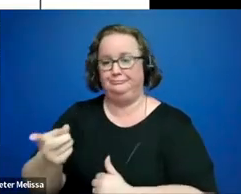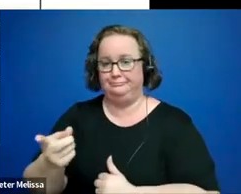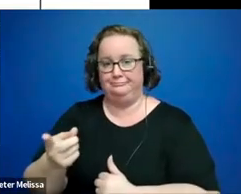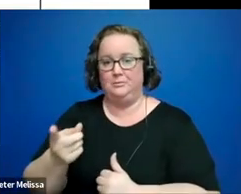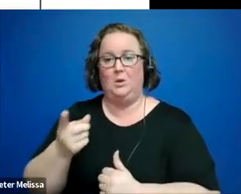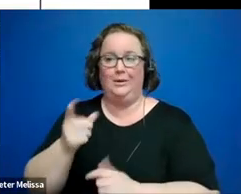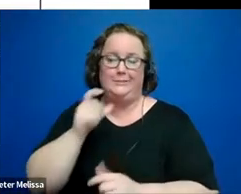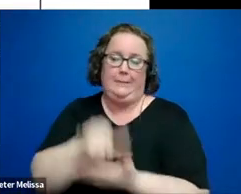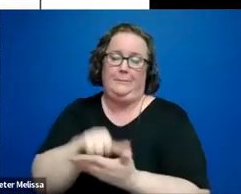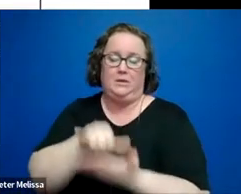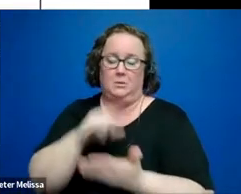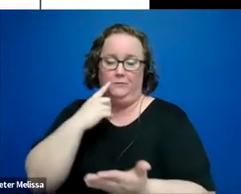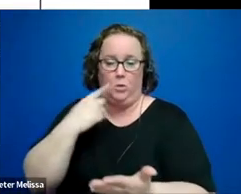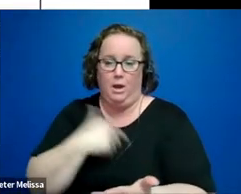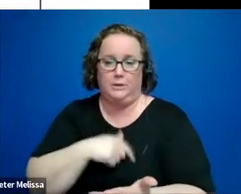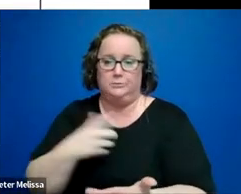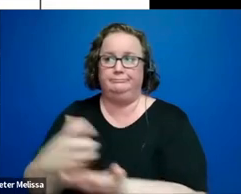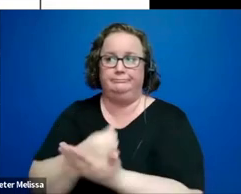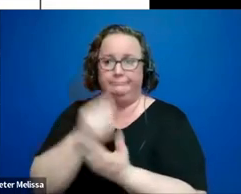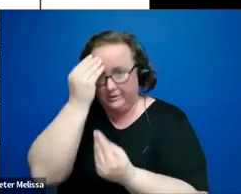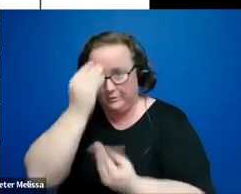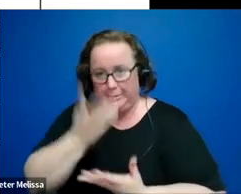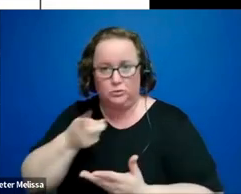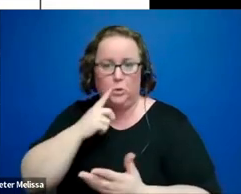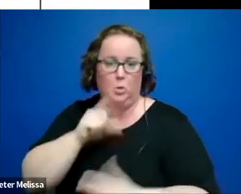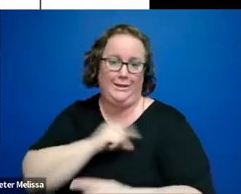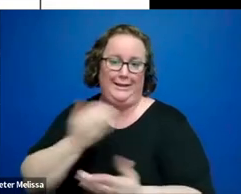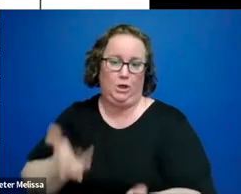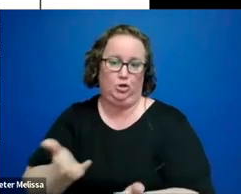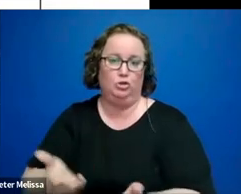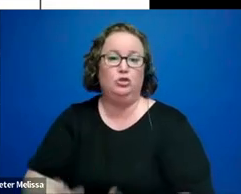for us to look at that data quality here. But even